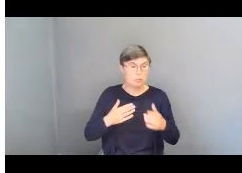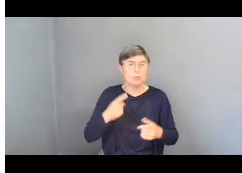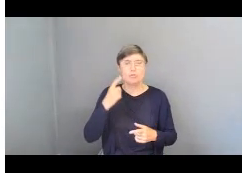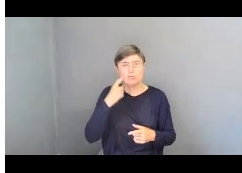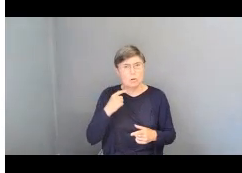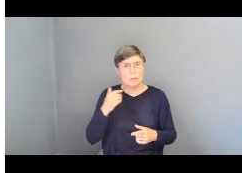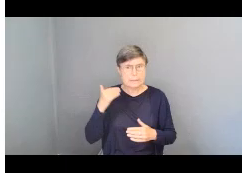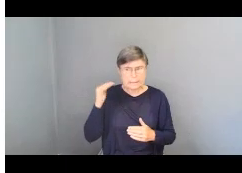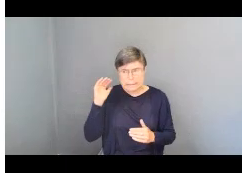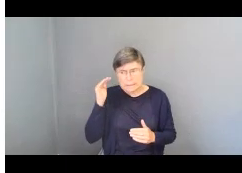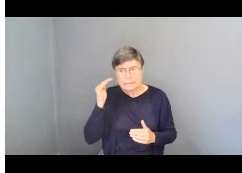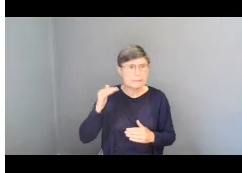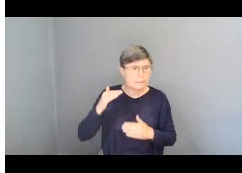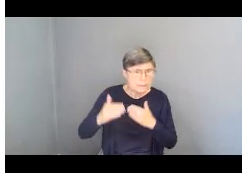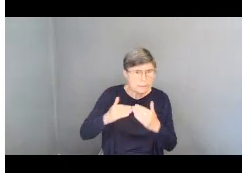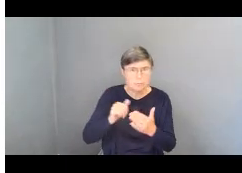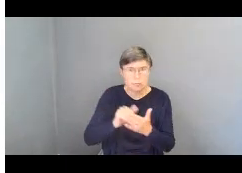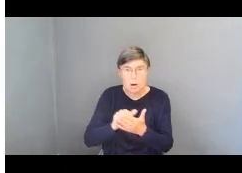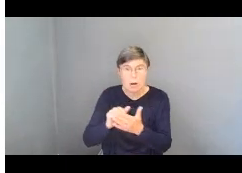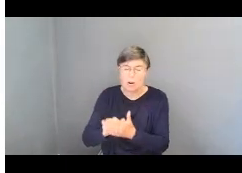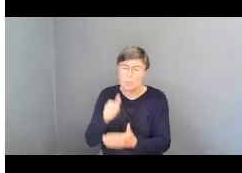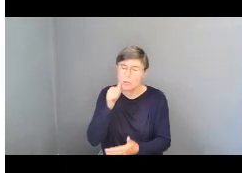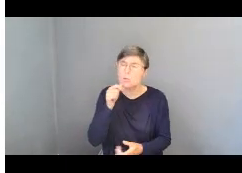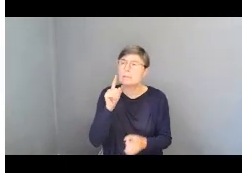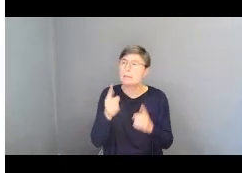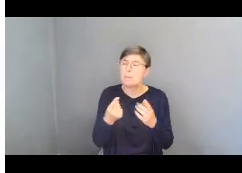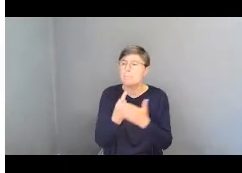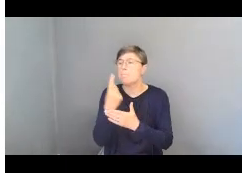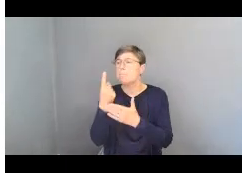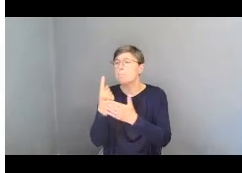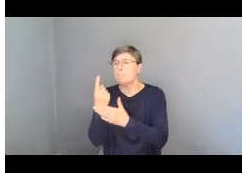We can work with self-managers to avoid mistakes.